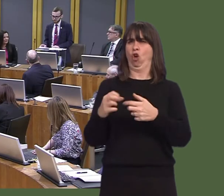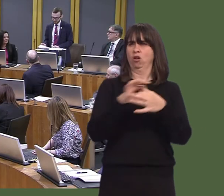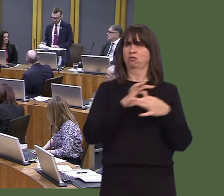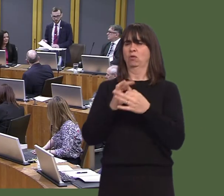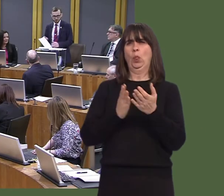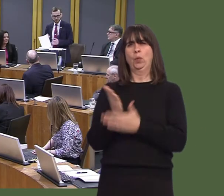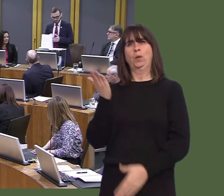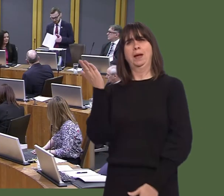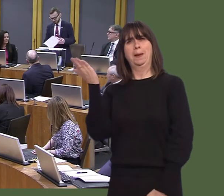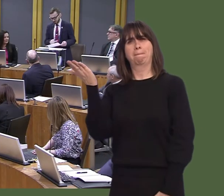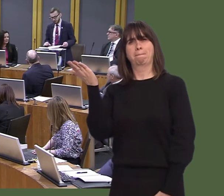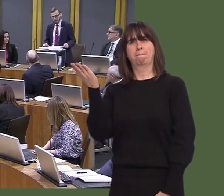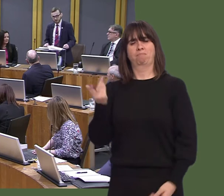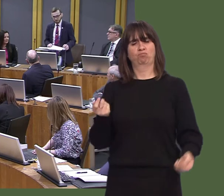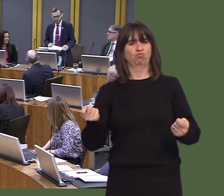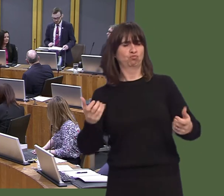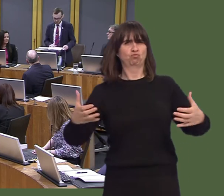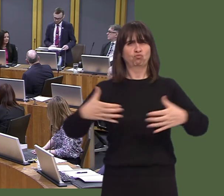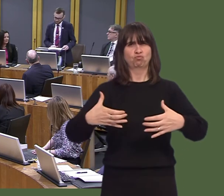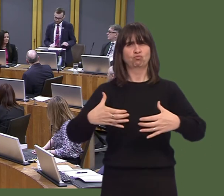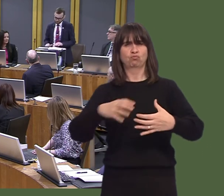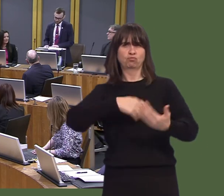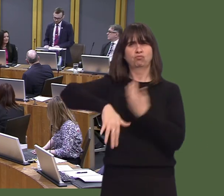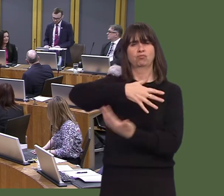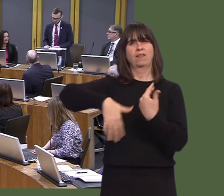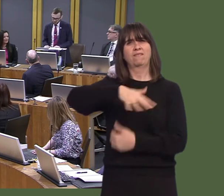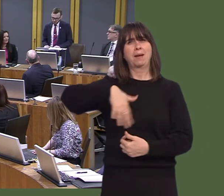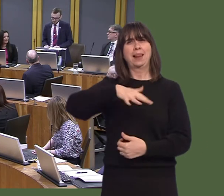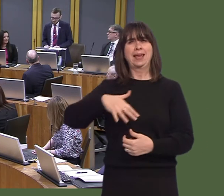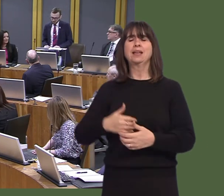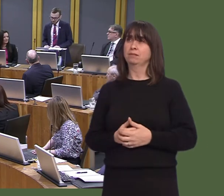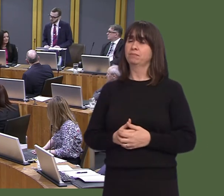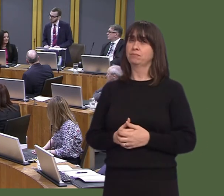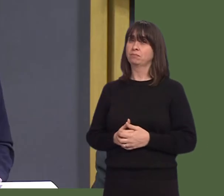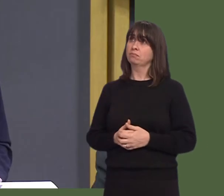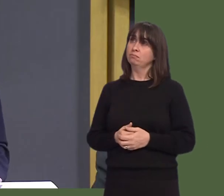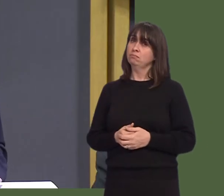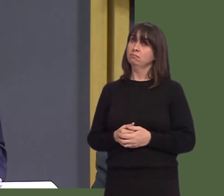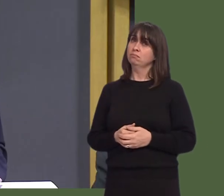And then we have the next question: how do you pay, then, for public services, if there